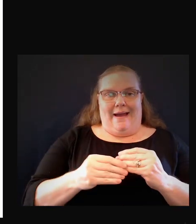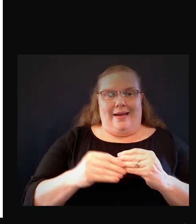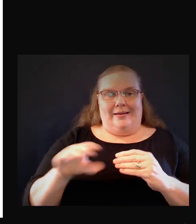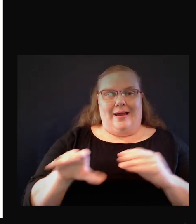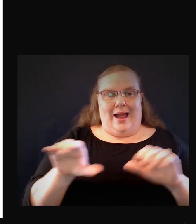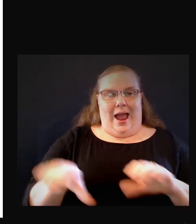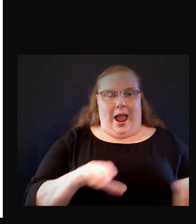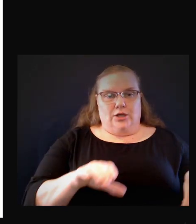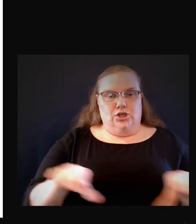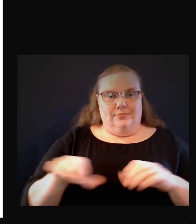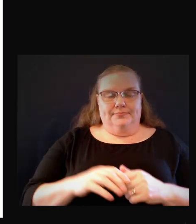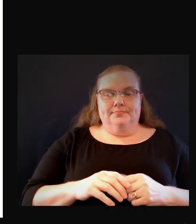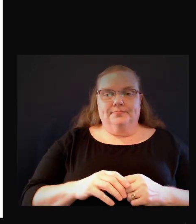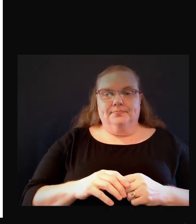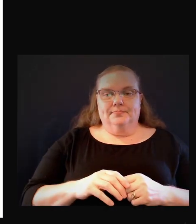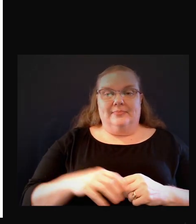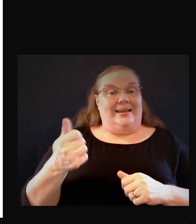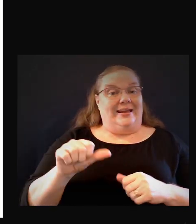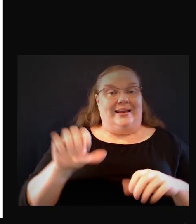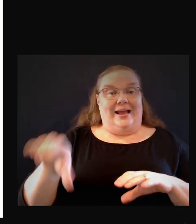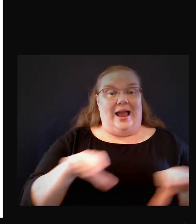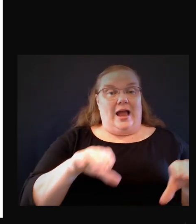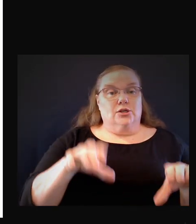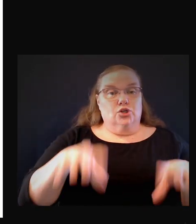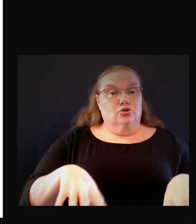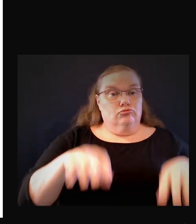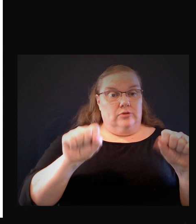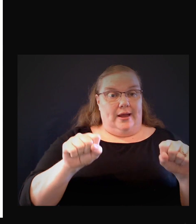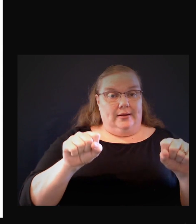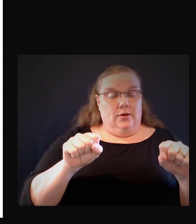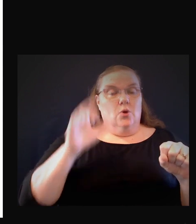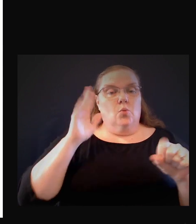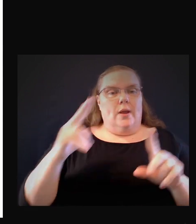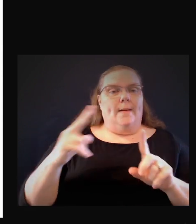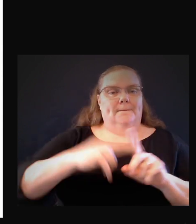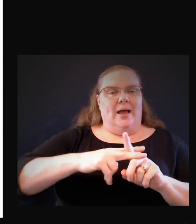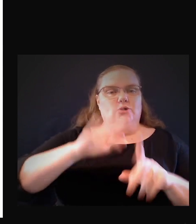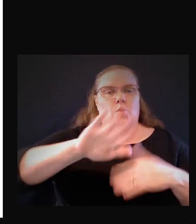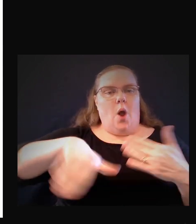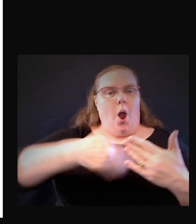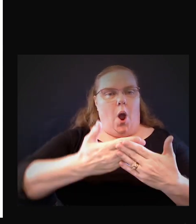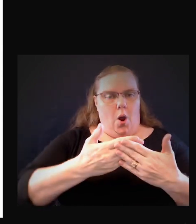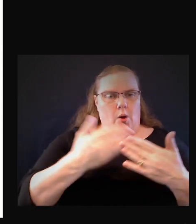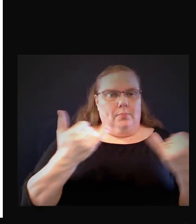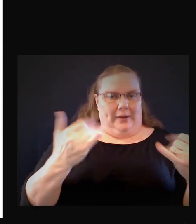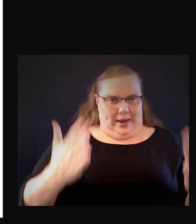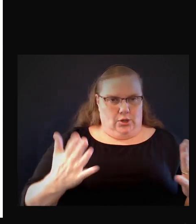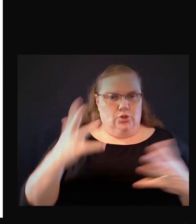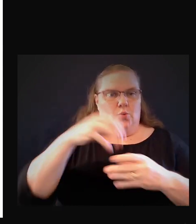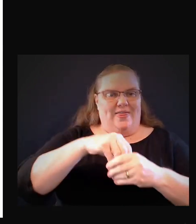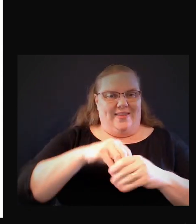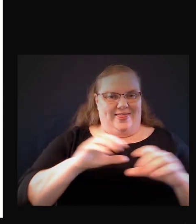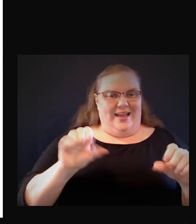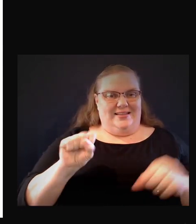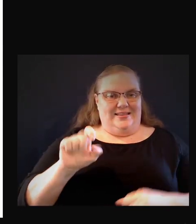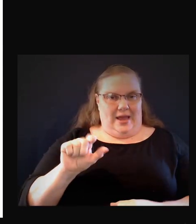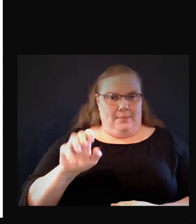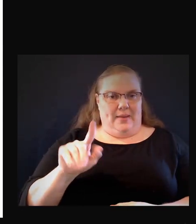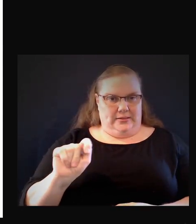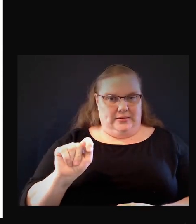Any actions that you will take will apply to all the players that fall within the segment. The first action that I am going to take is send an e-mail.